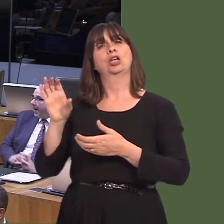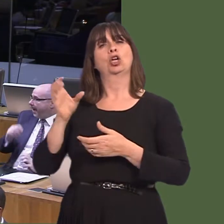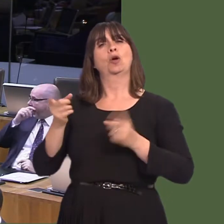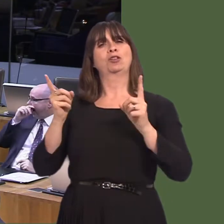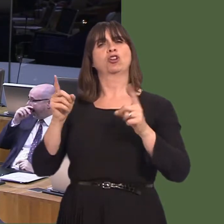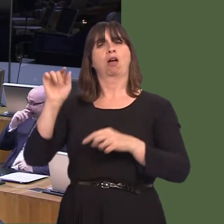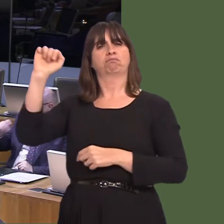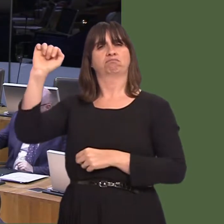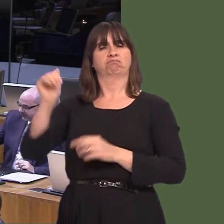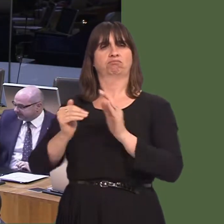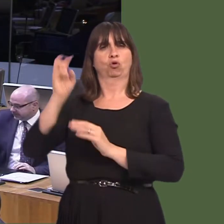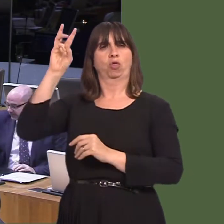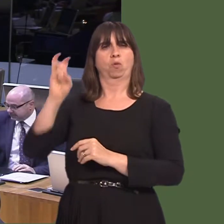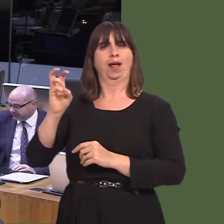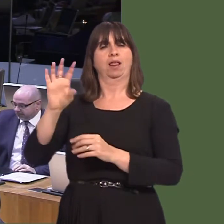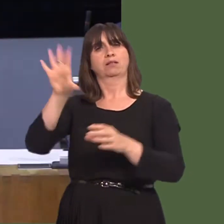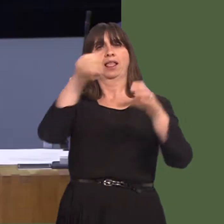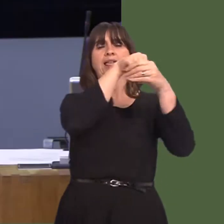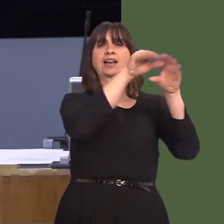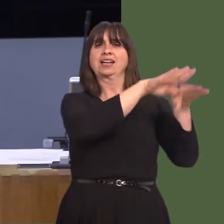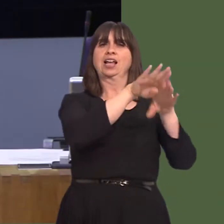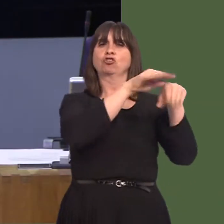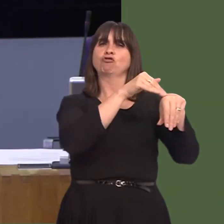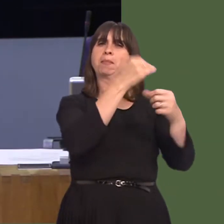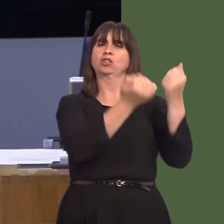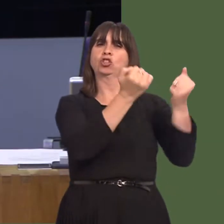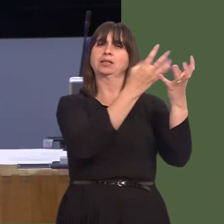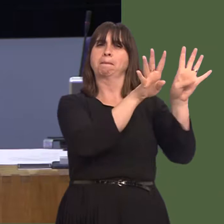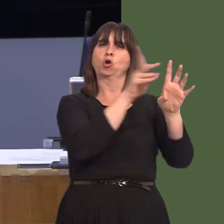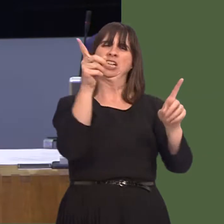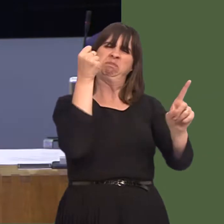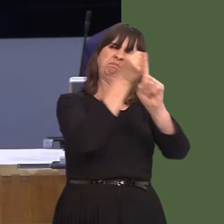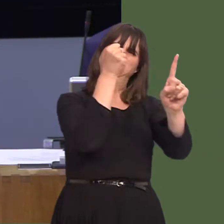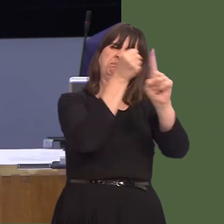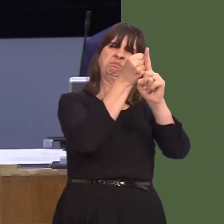to the national criminal justice board and has vowed to fight to have policing devolved